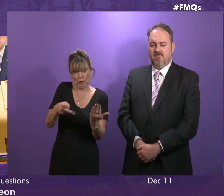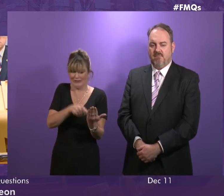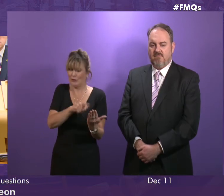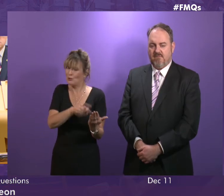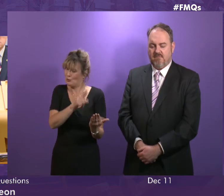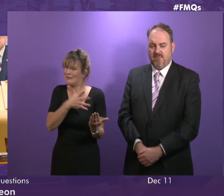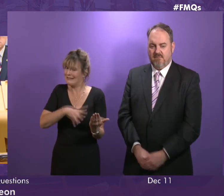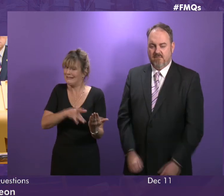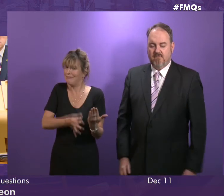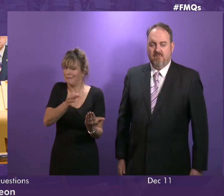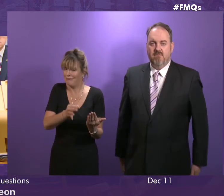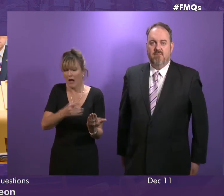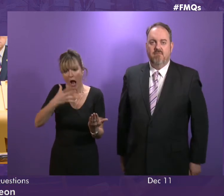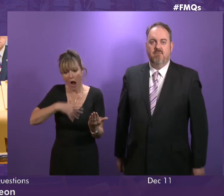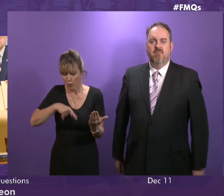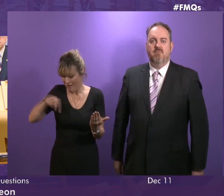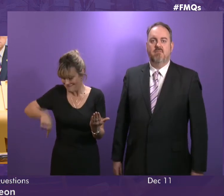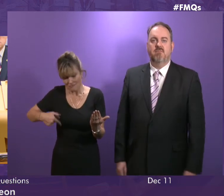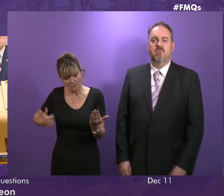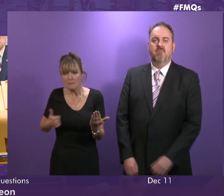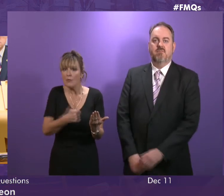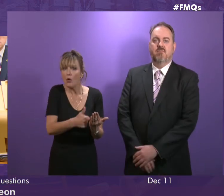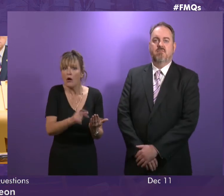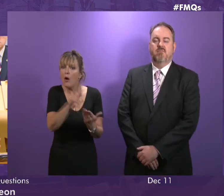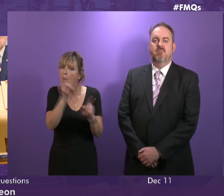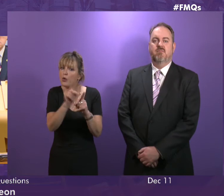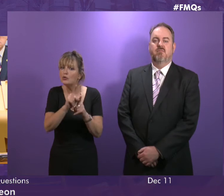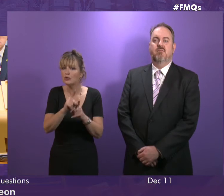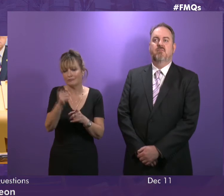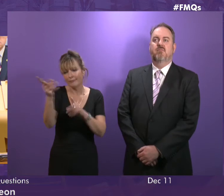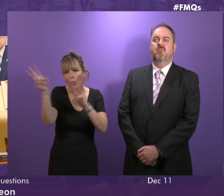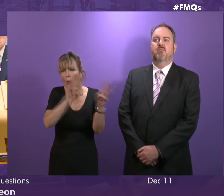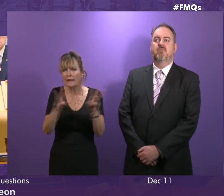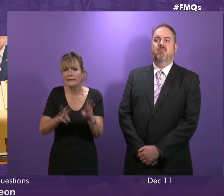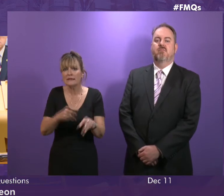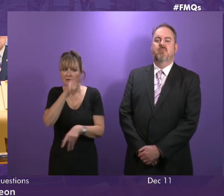see the UK Government give more support to onshore wind and drop the obsession with nuclear